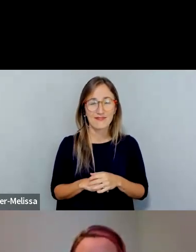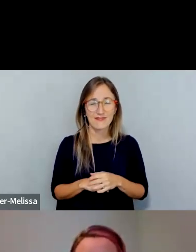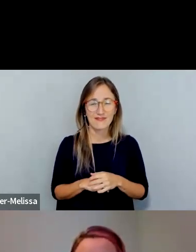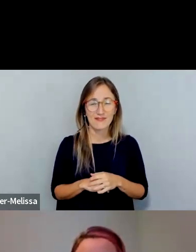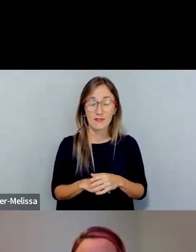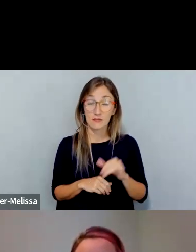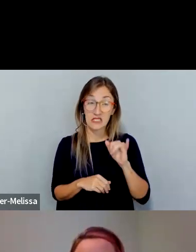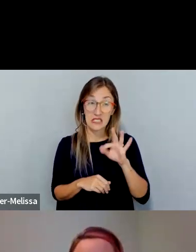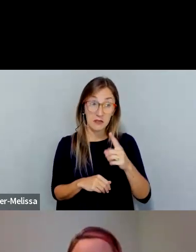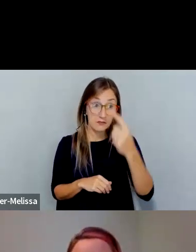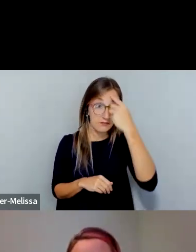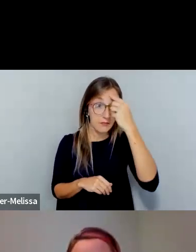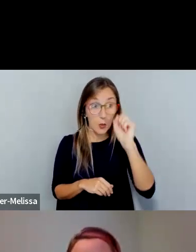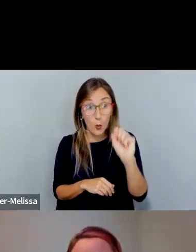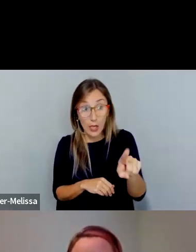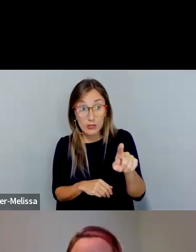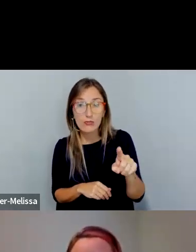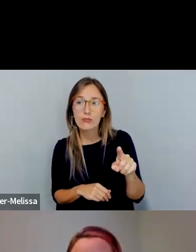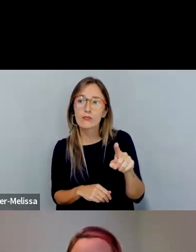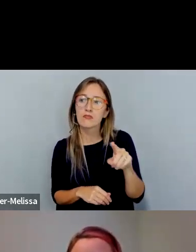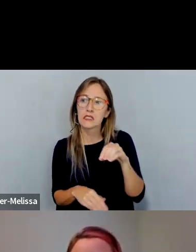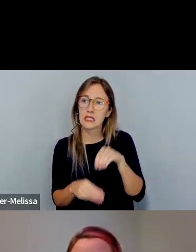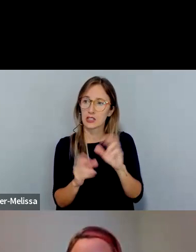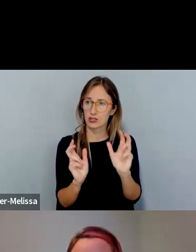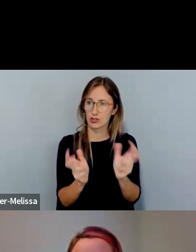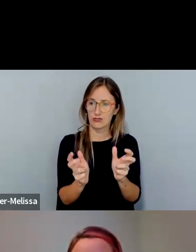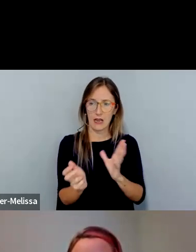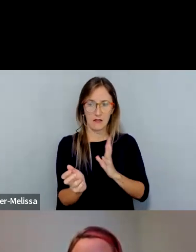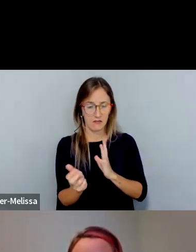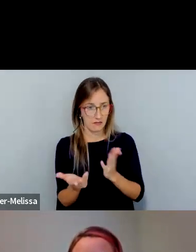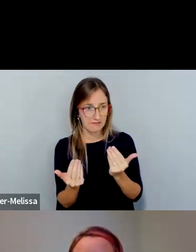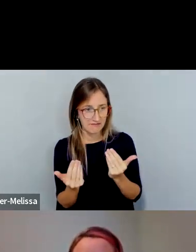lights a fire with all of you and will continue to do amazing things. I